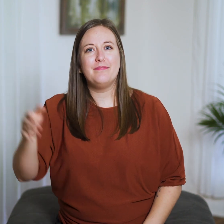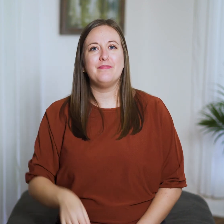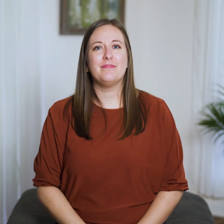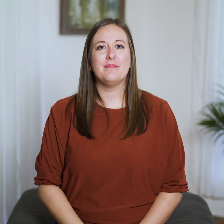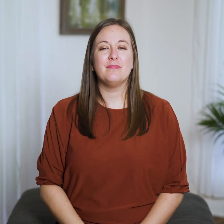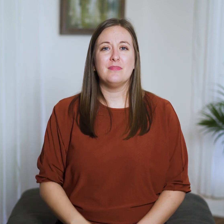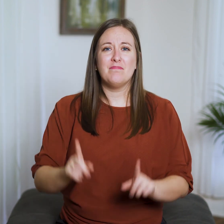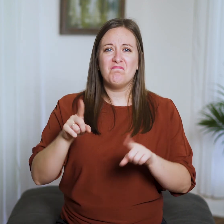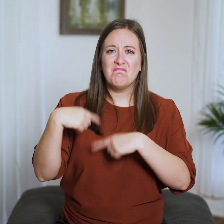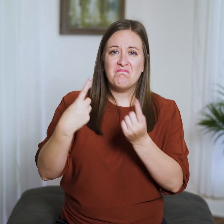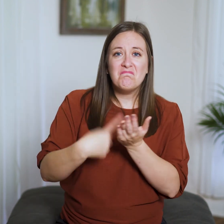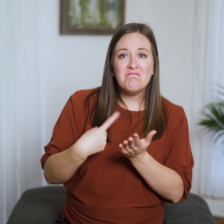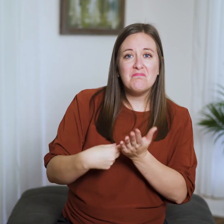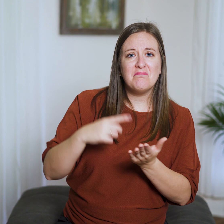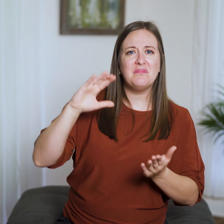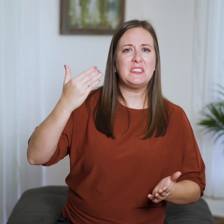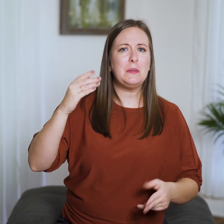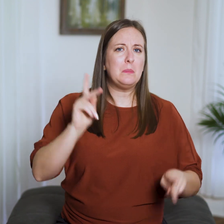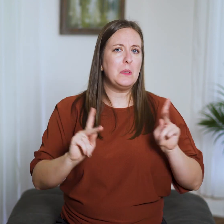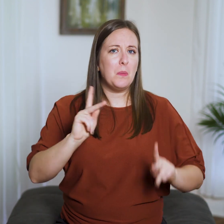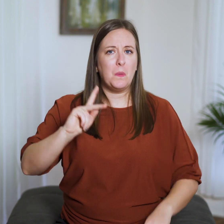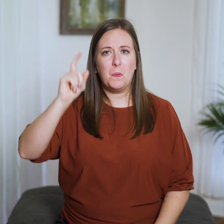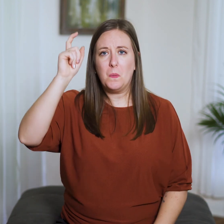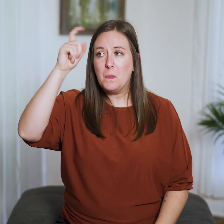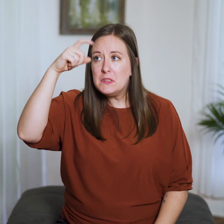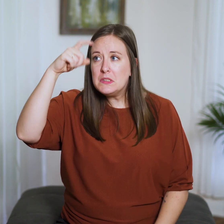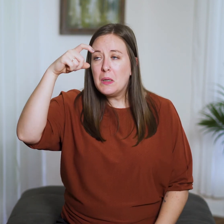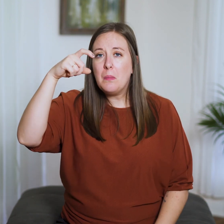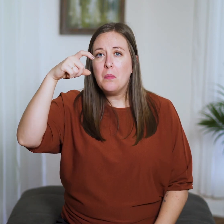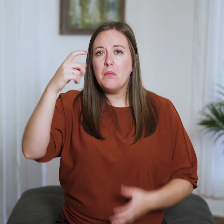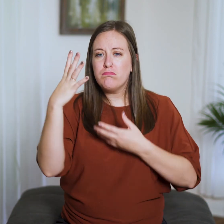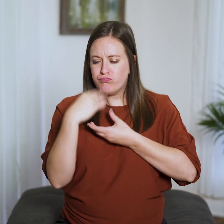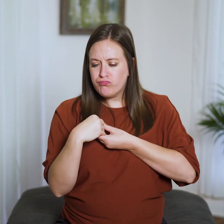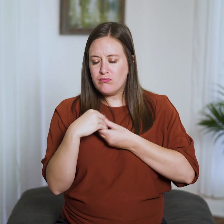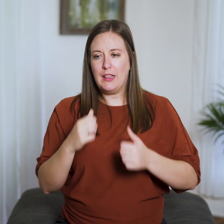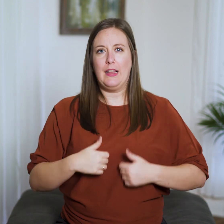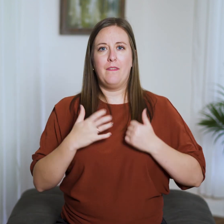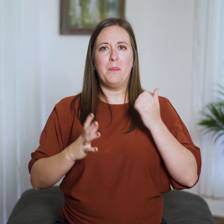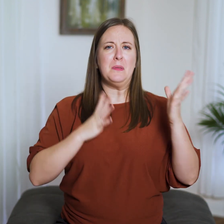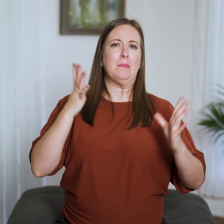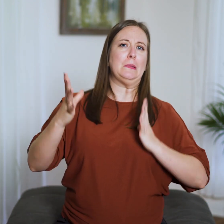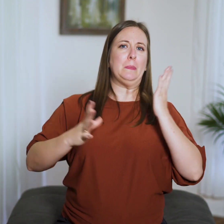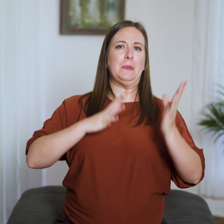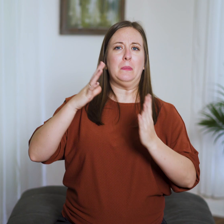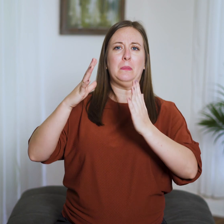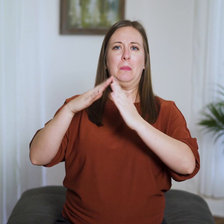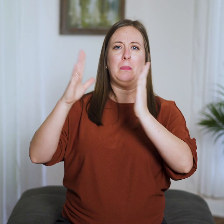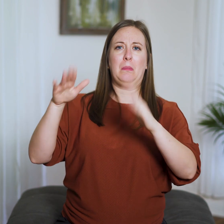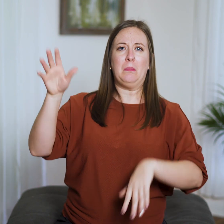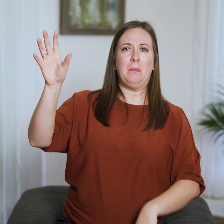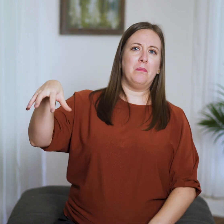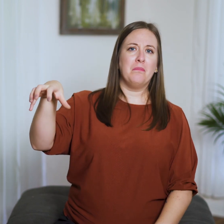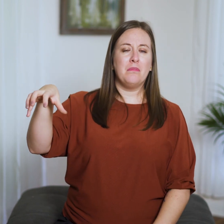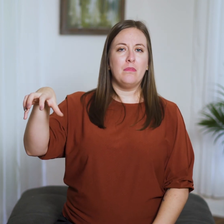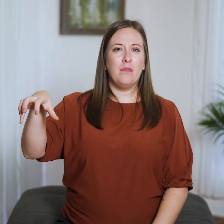After all this talk that sounds like the wise live a charmed life,